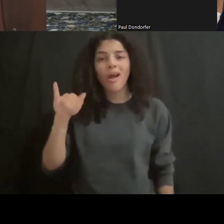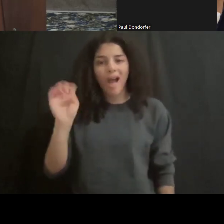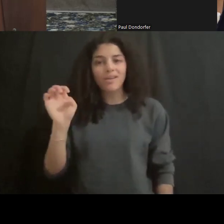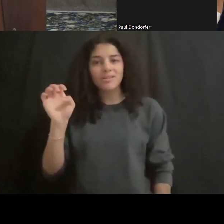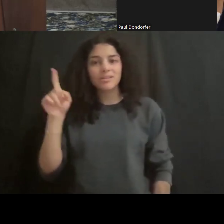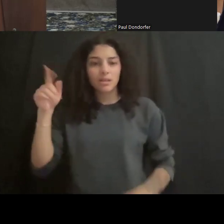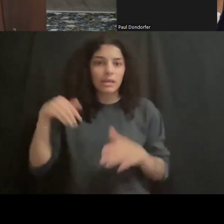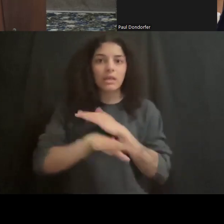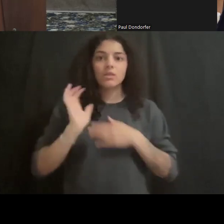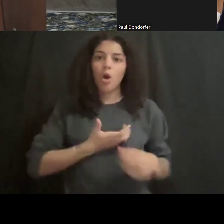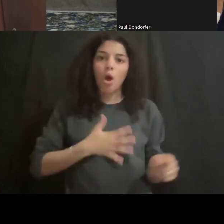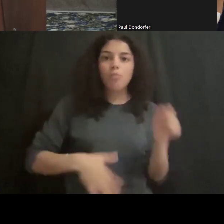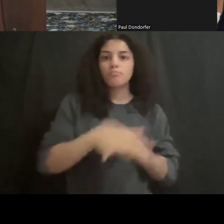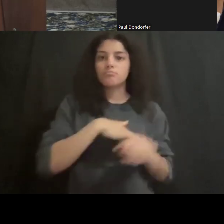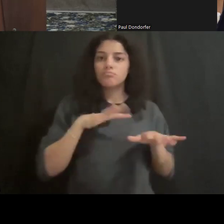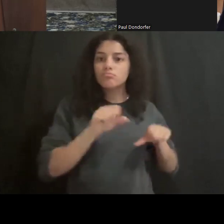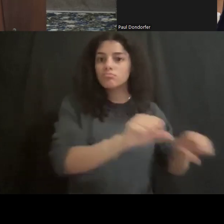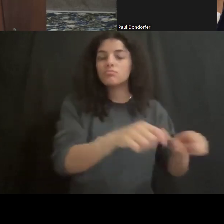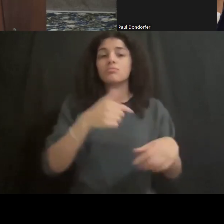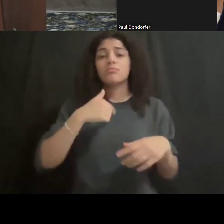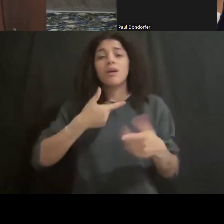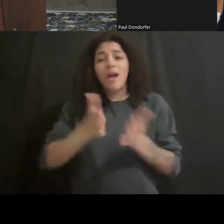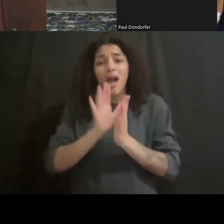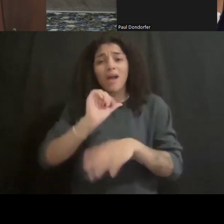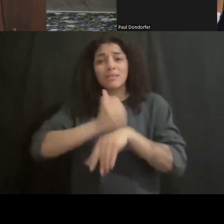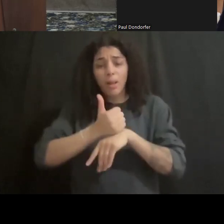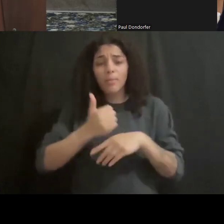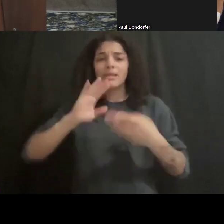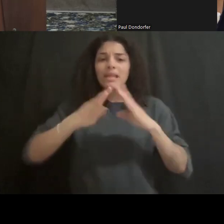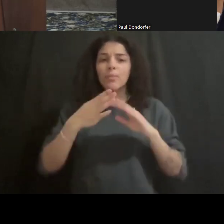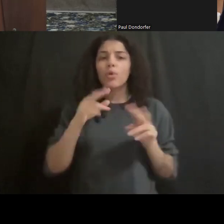urge everyone to set up neighborhood watch committees to be alert for vehicles that are